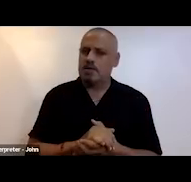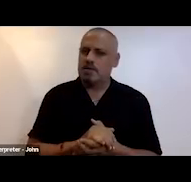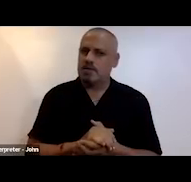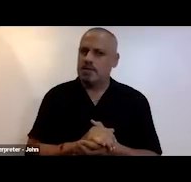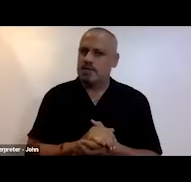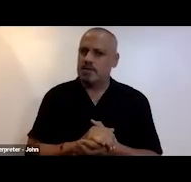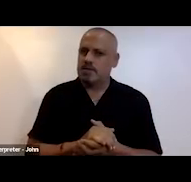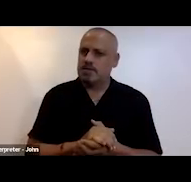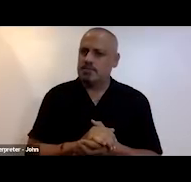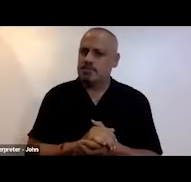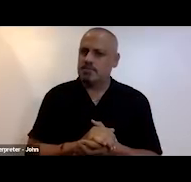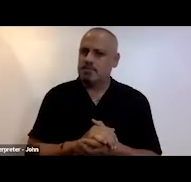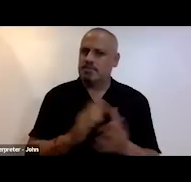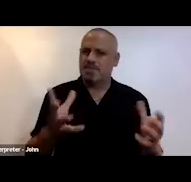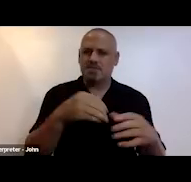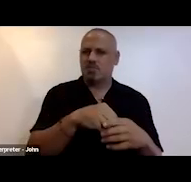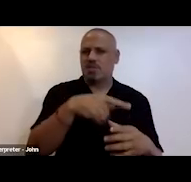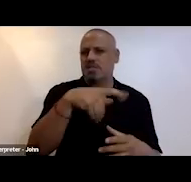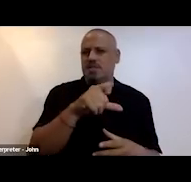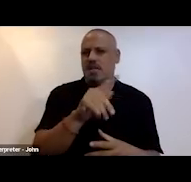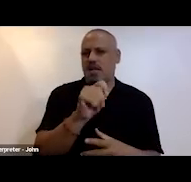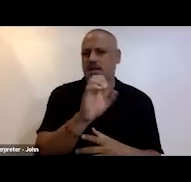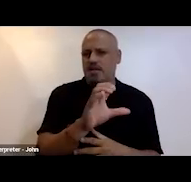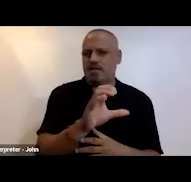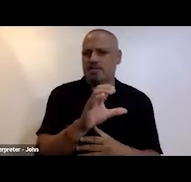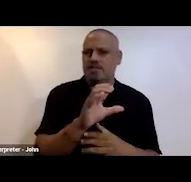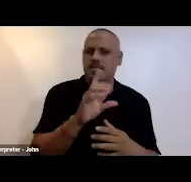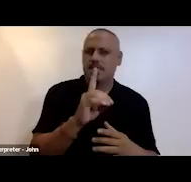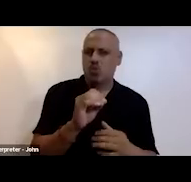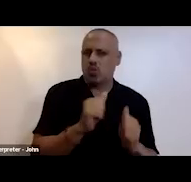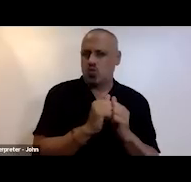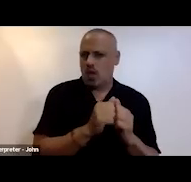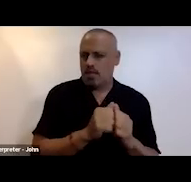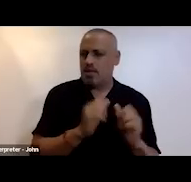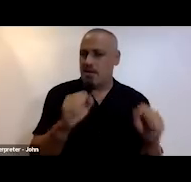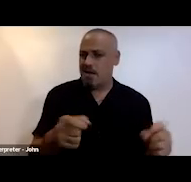and I've kind of lumped psychotic disorders together because really psychosis can occur in